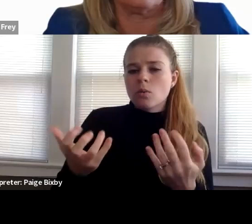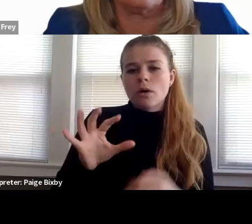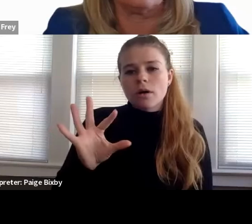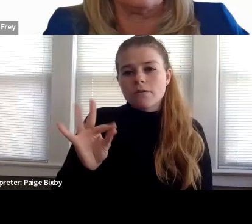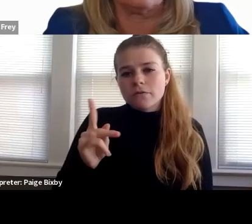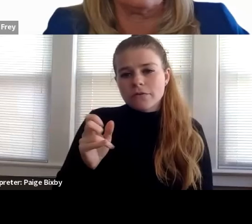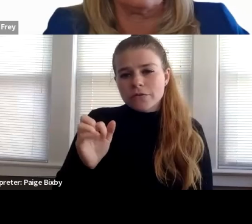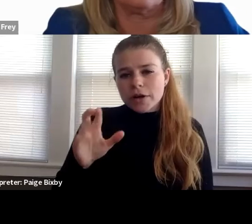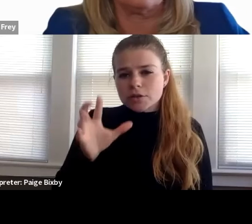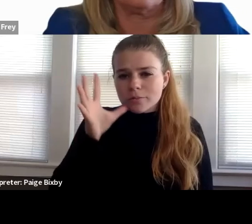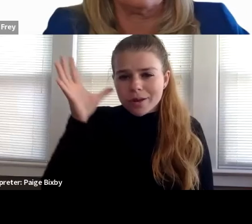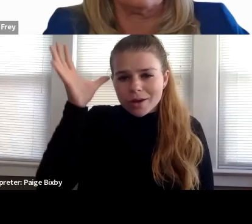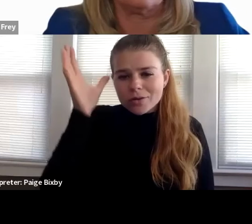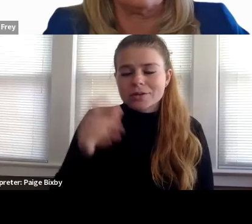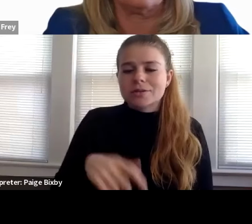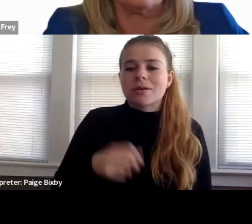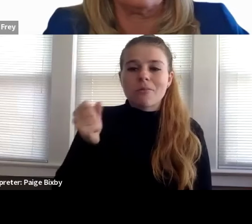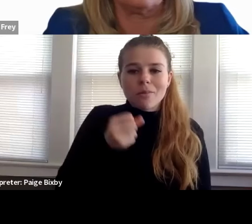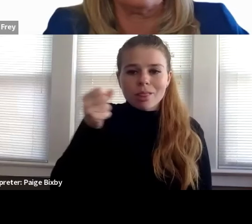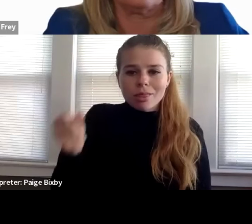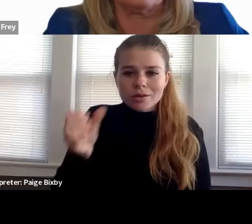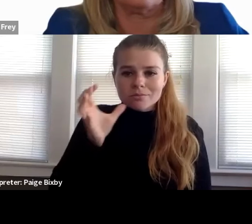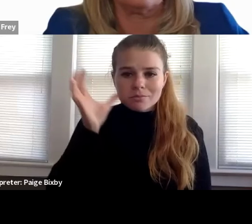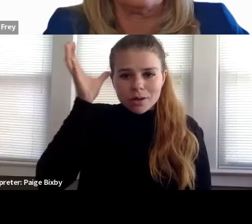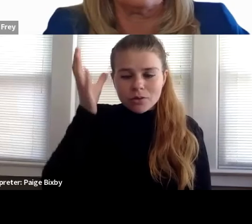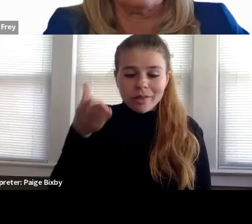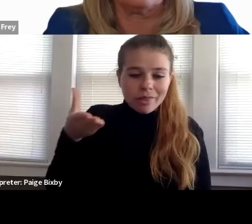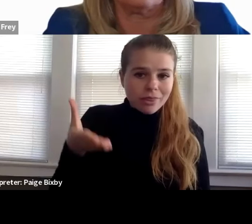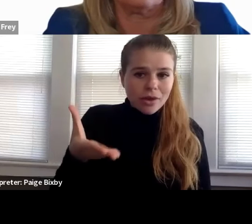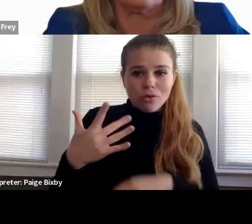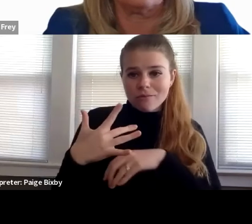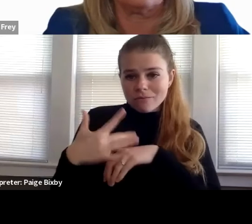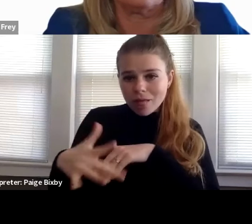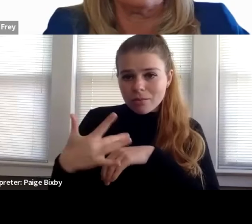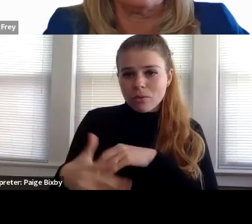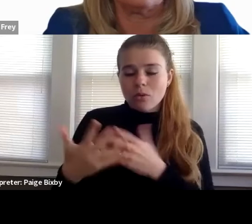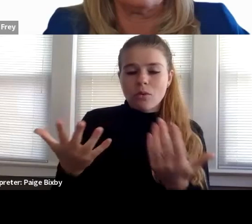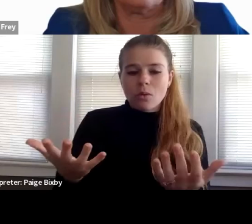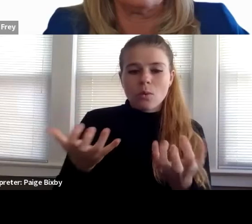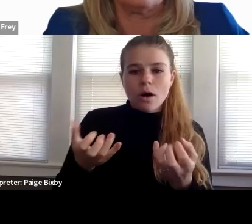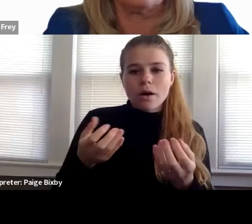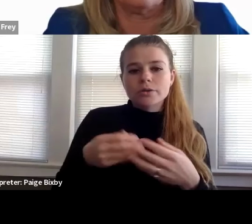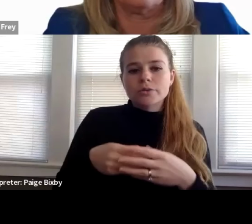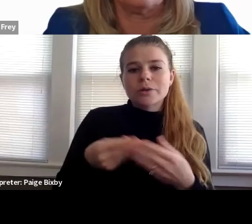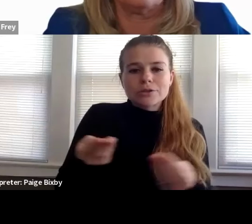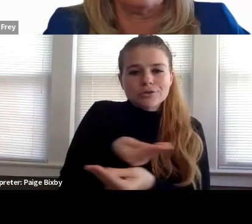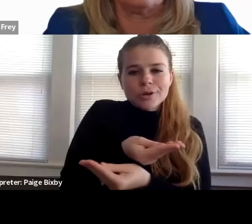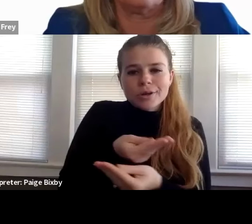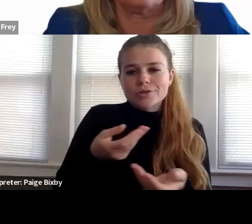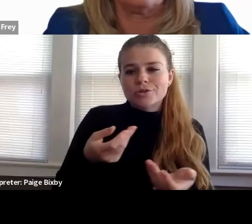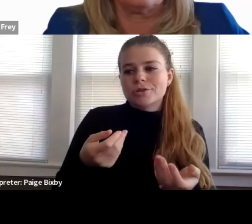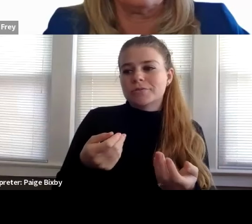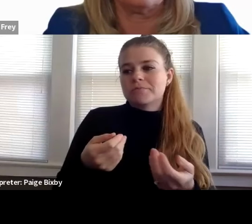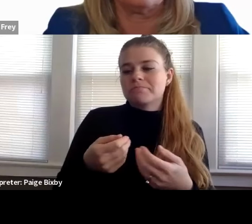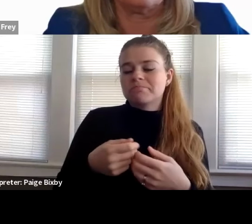or the placement parents present or available. We'd like to be exchanging stuffed animals and blankets.